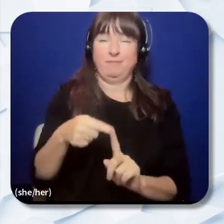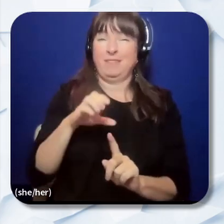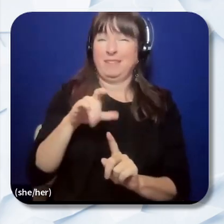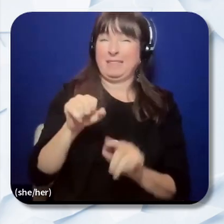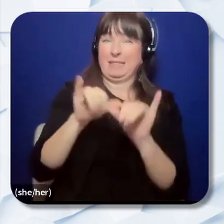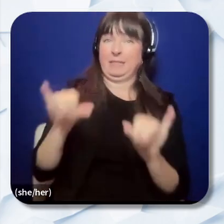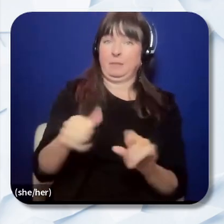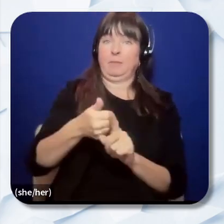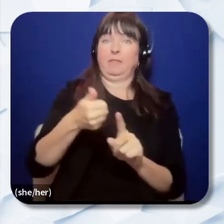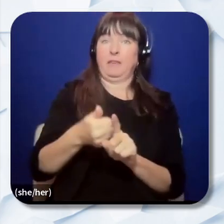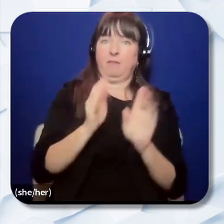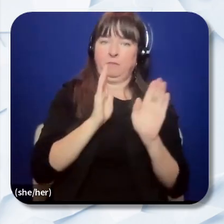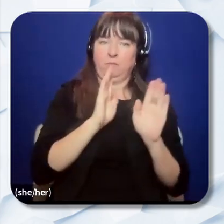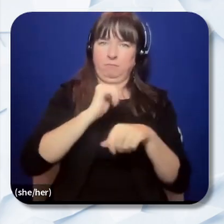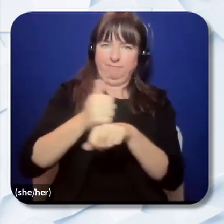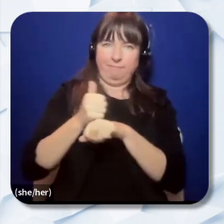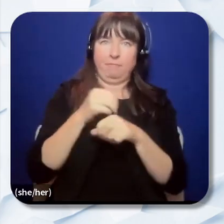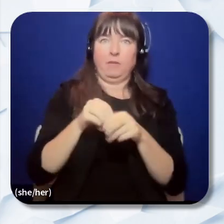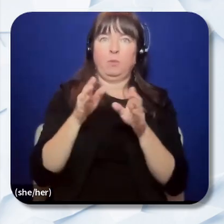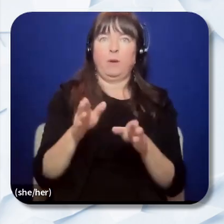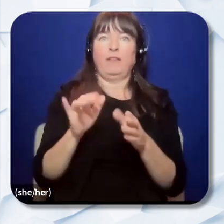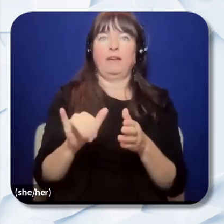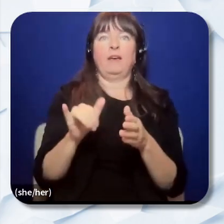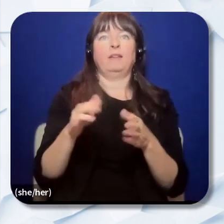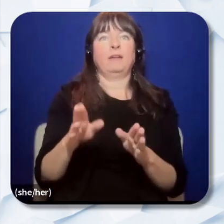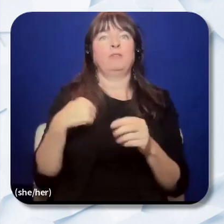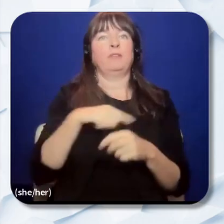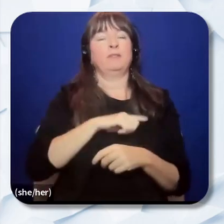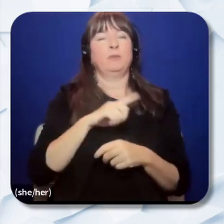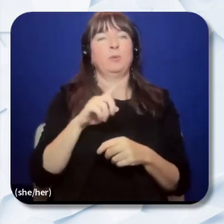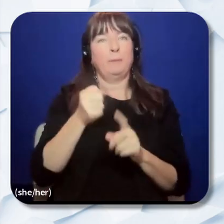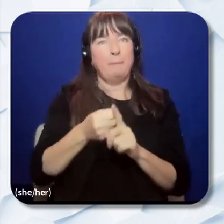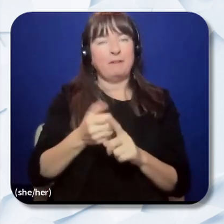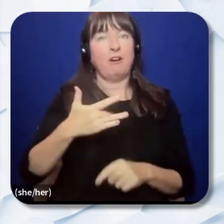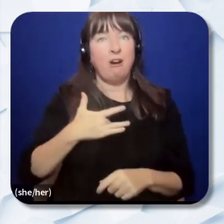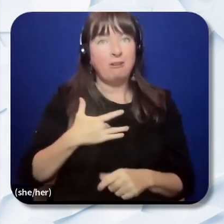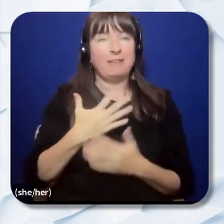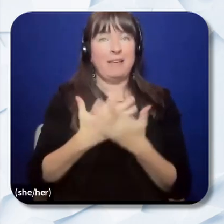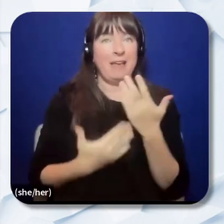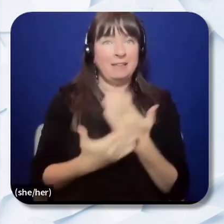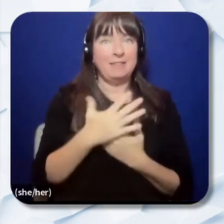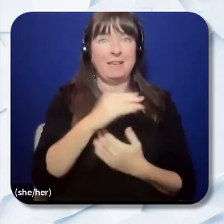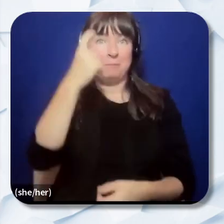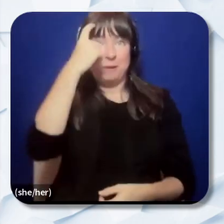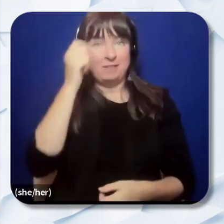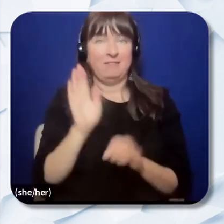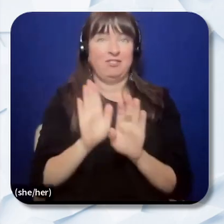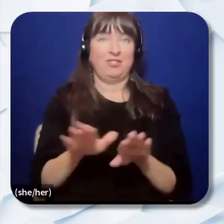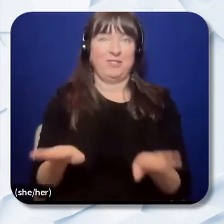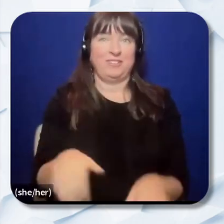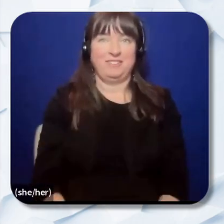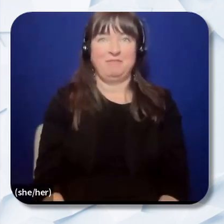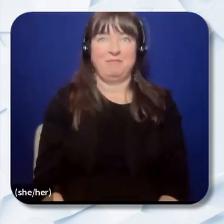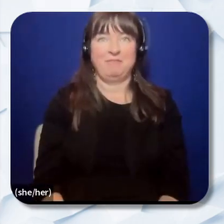organized in a way that allows us to impact the heart the hands and the brains of children. Next